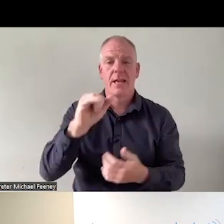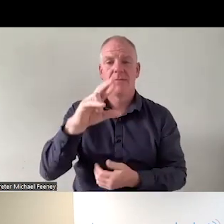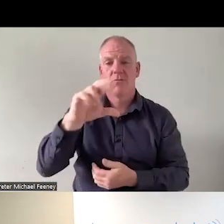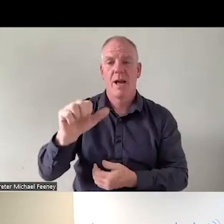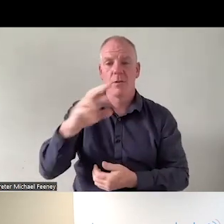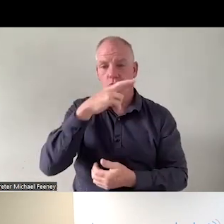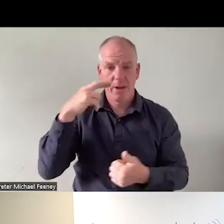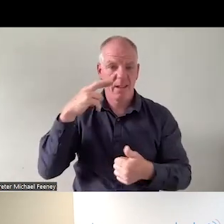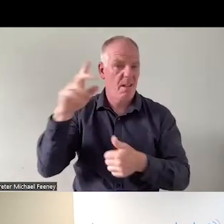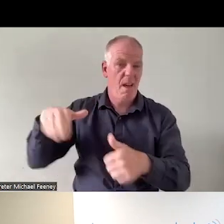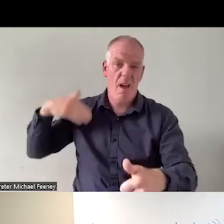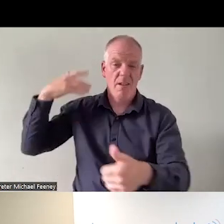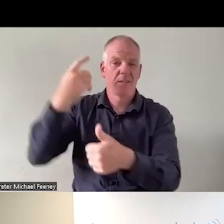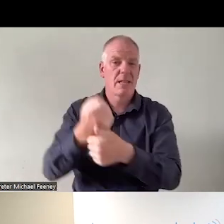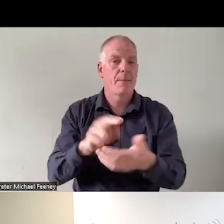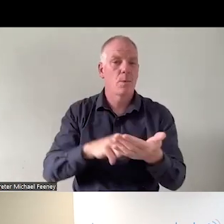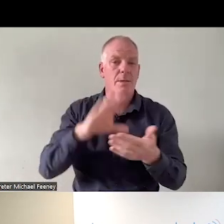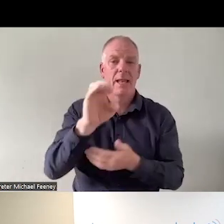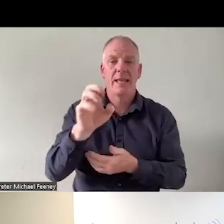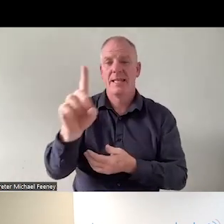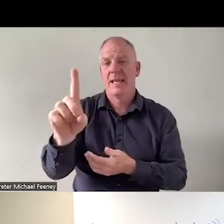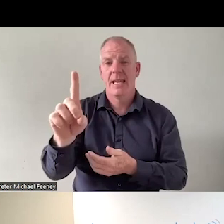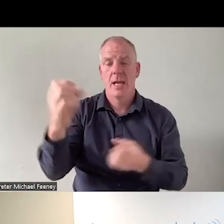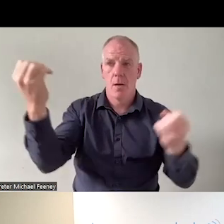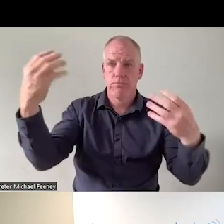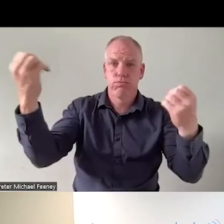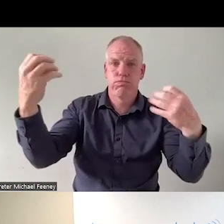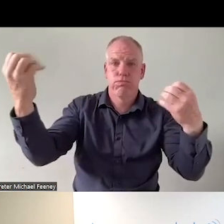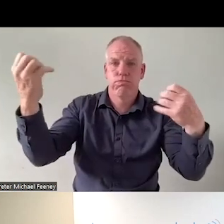uses LED panels to emit infrared light to the receivers.